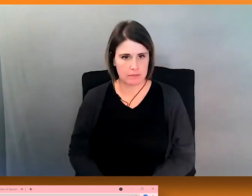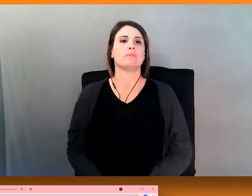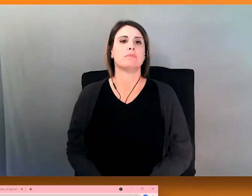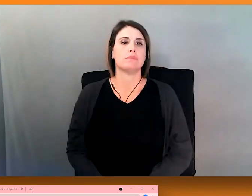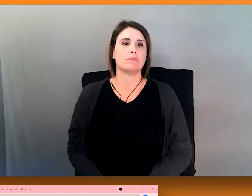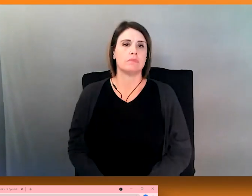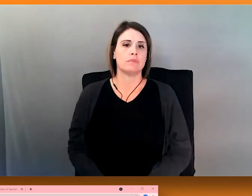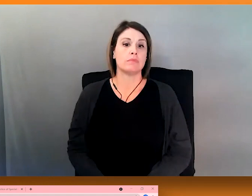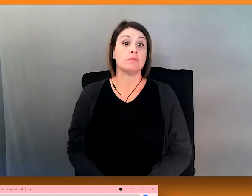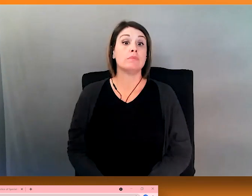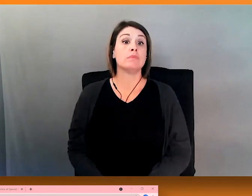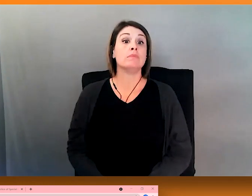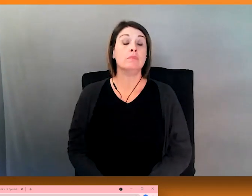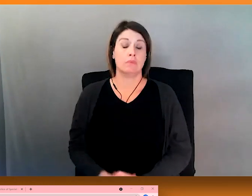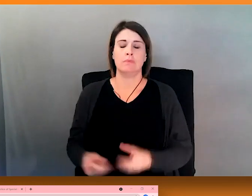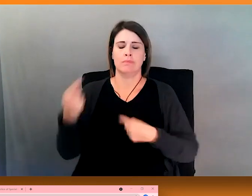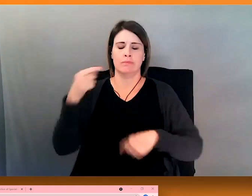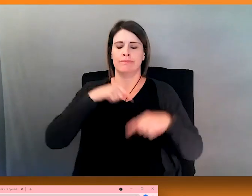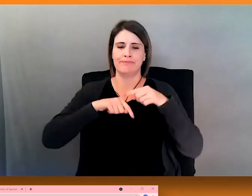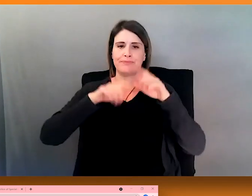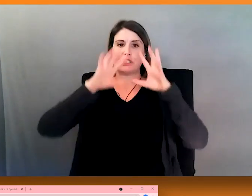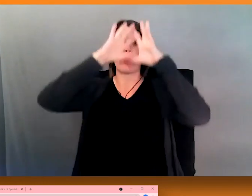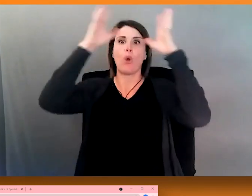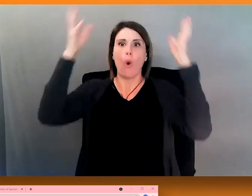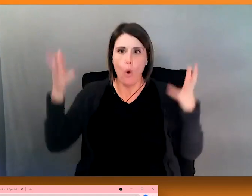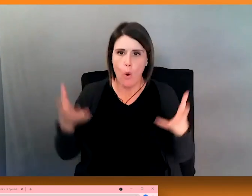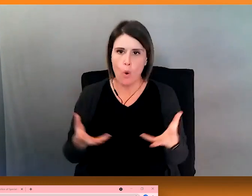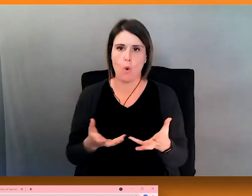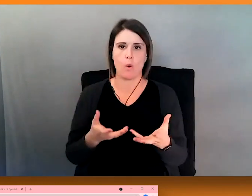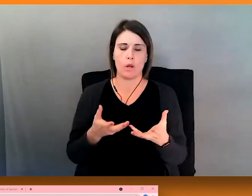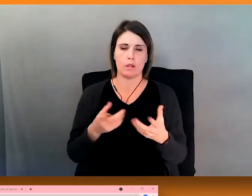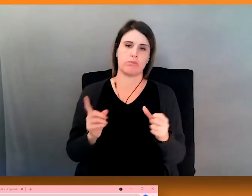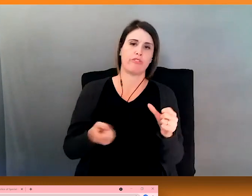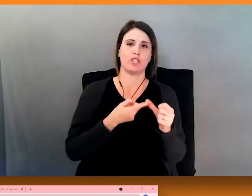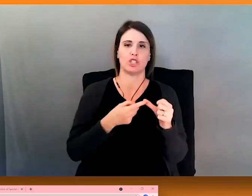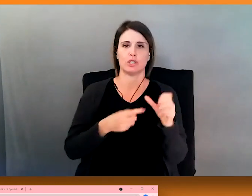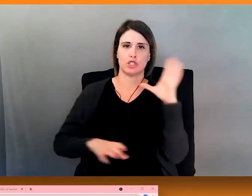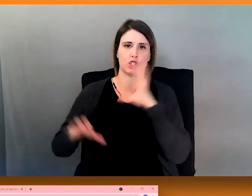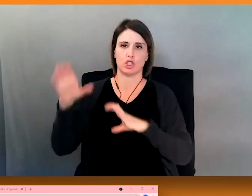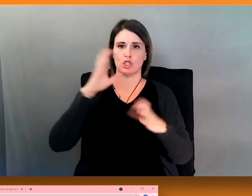I'm going to go back to your whole entire search list